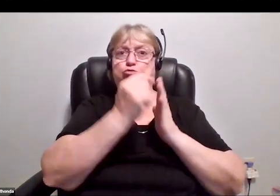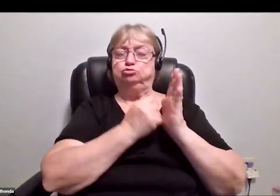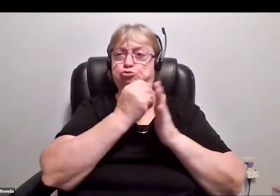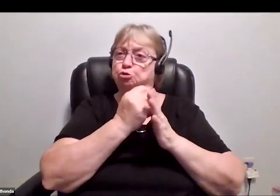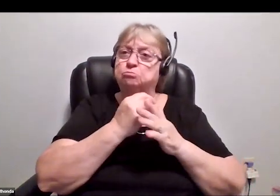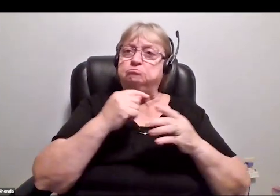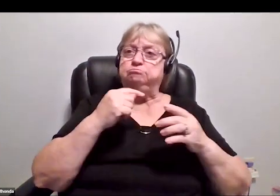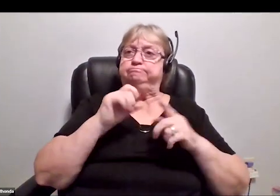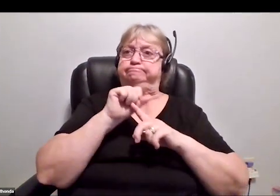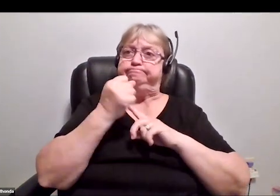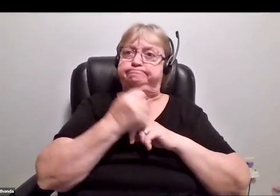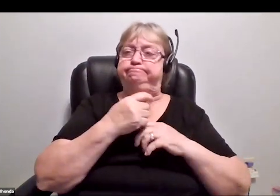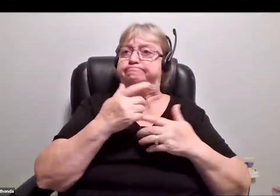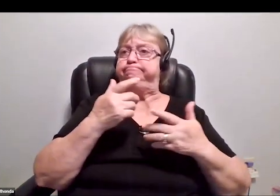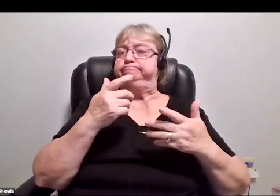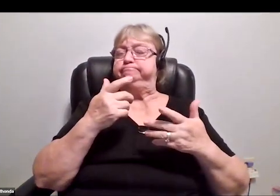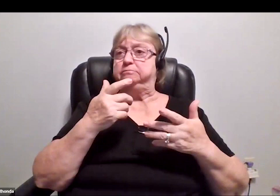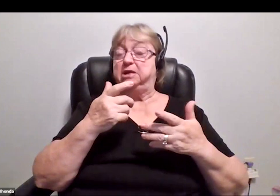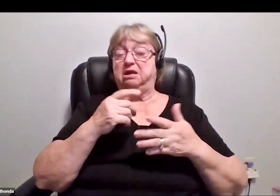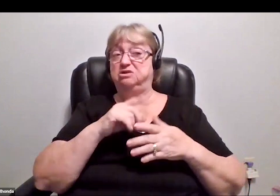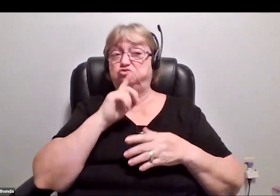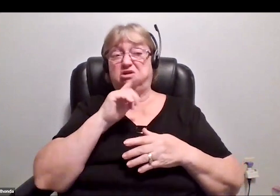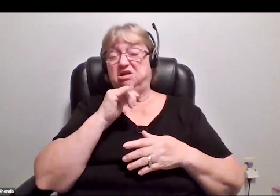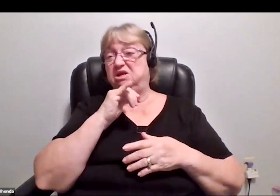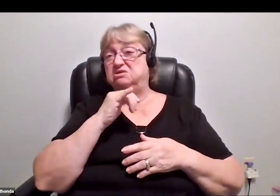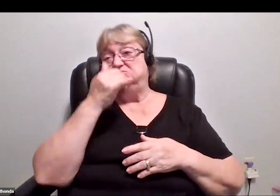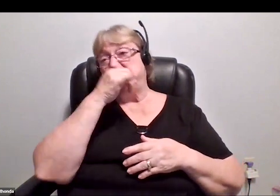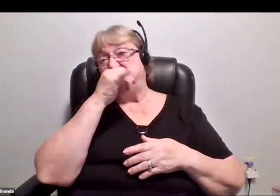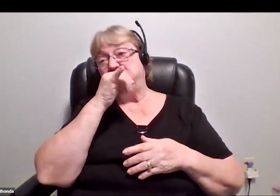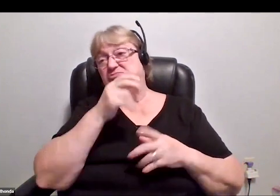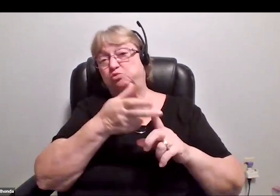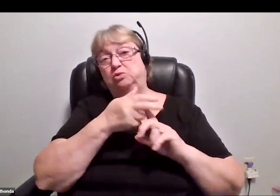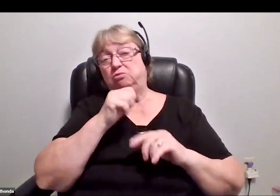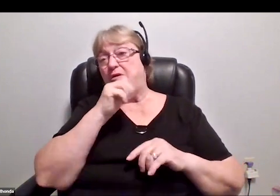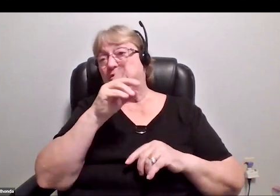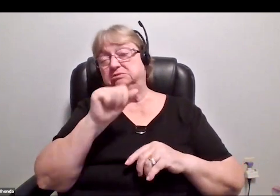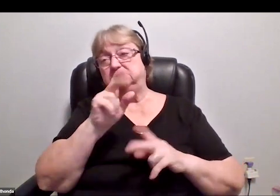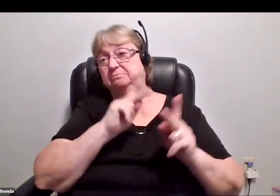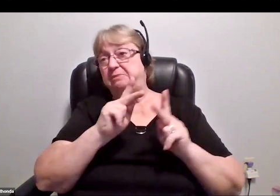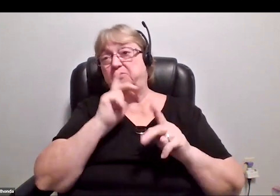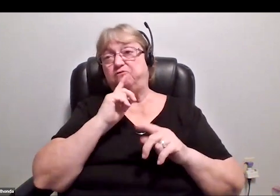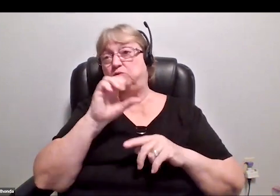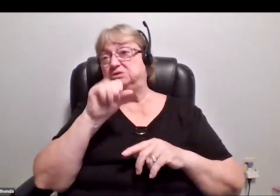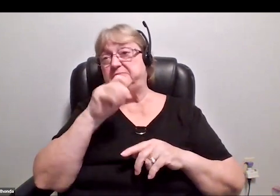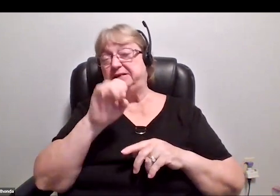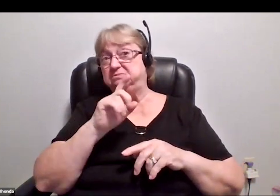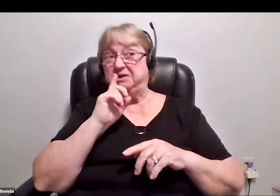In that sense, it's really ridiculous to recruit non-disabled people when going to space because space is going to make us disabled.